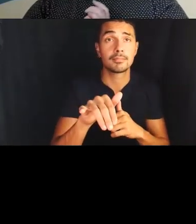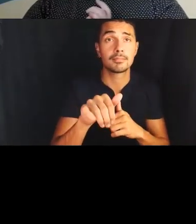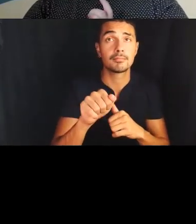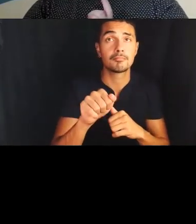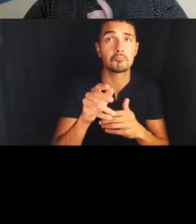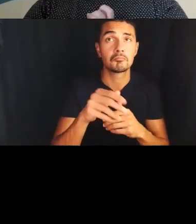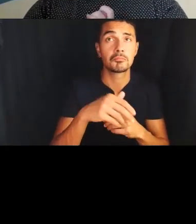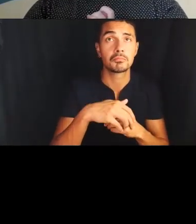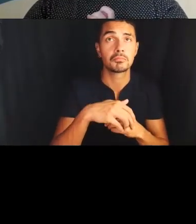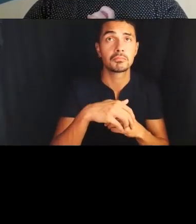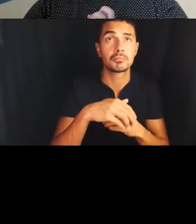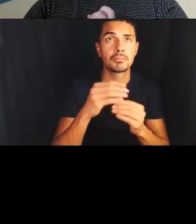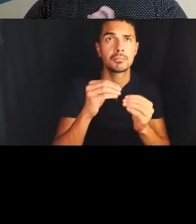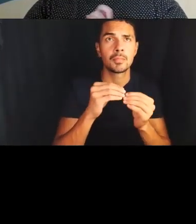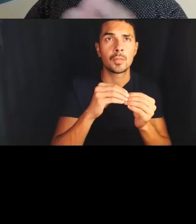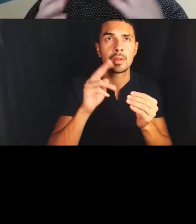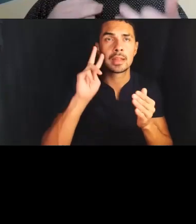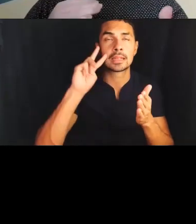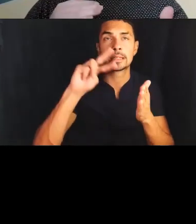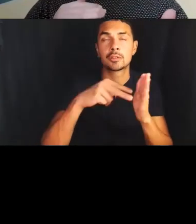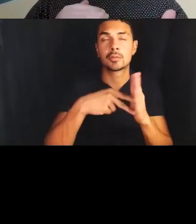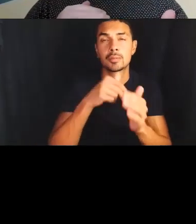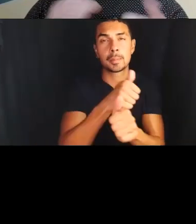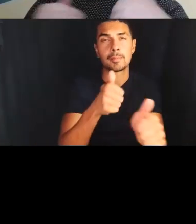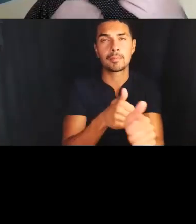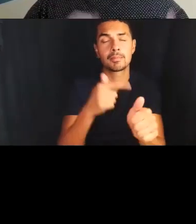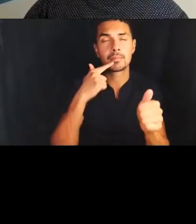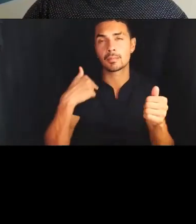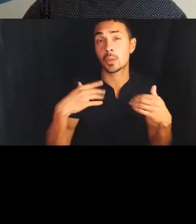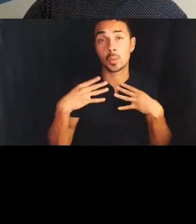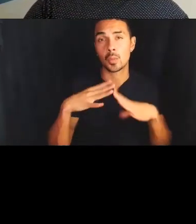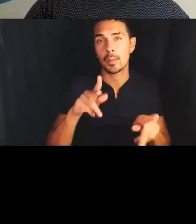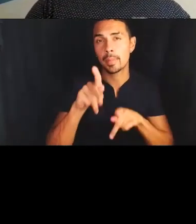a bit intentionally so that people wouldn't question themselves